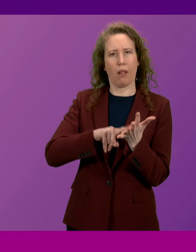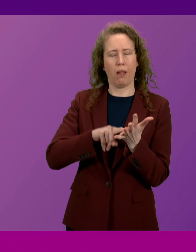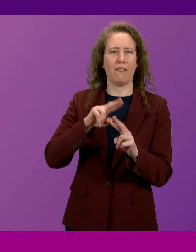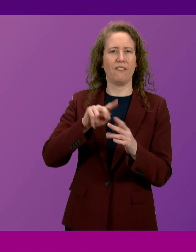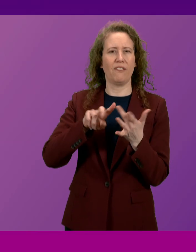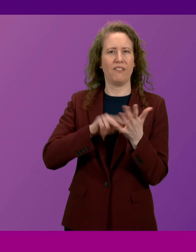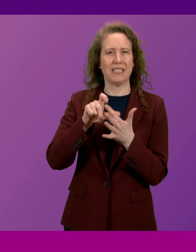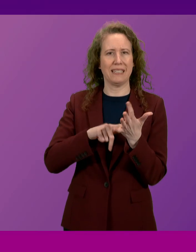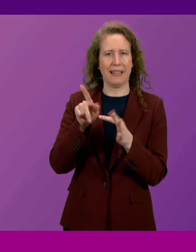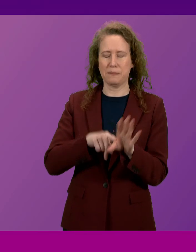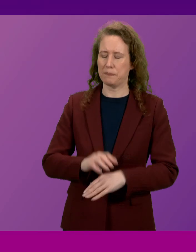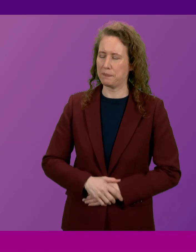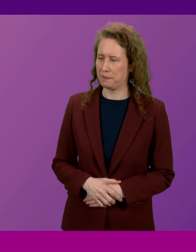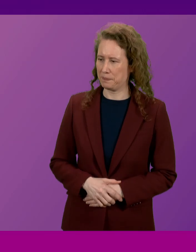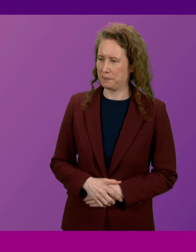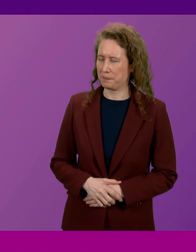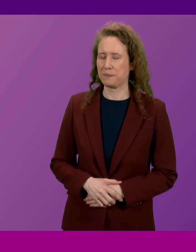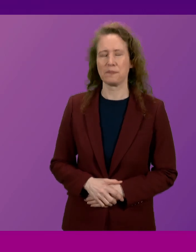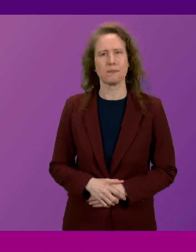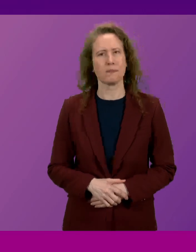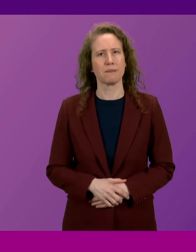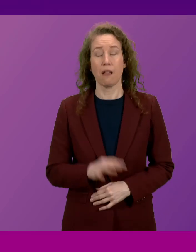What was Nicola Sturgeon’s biggest failure in office?